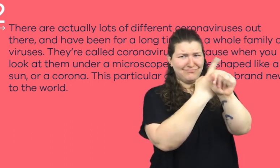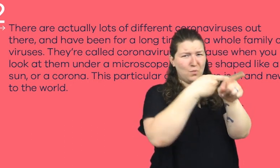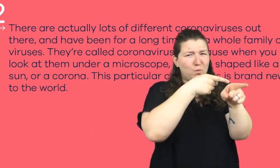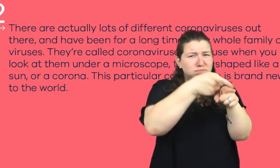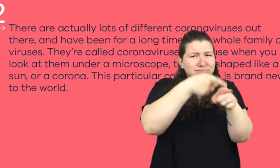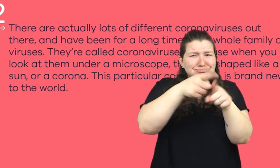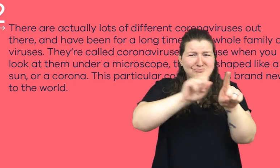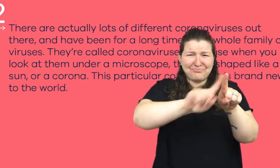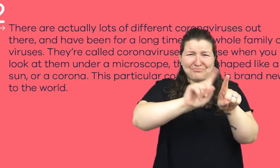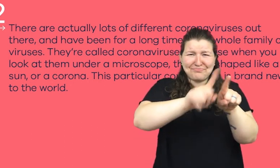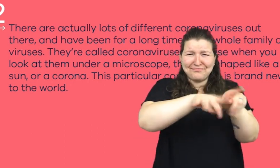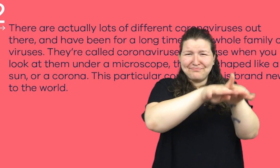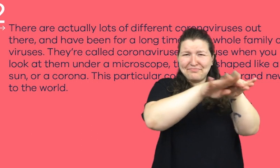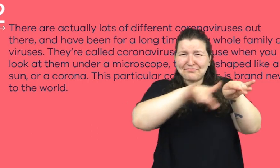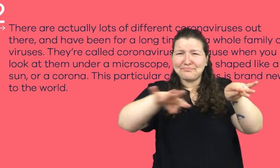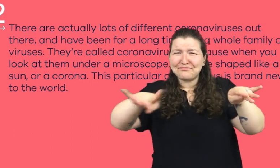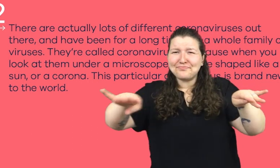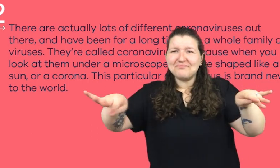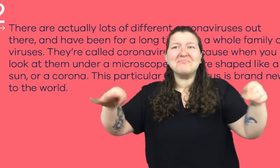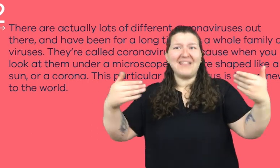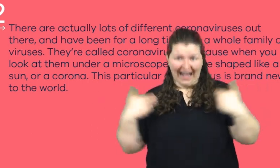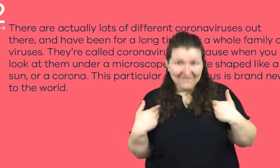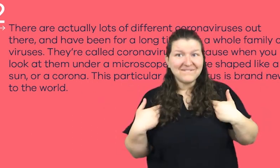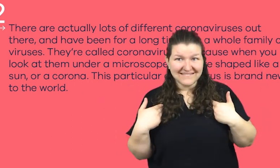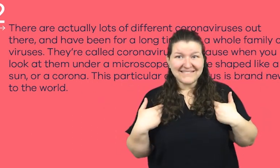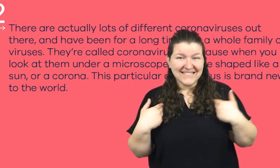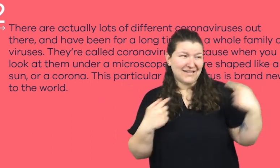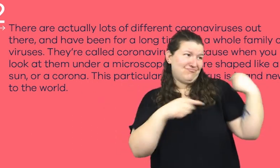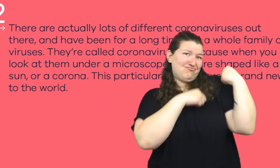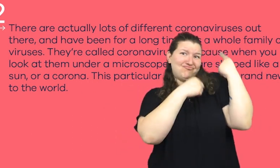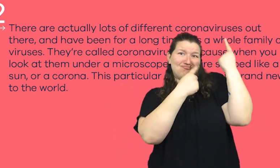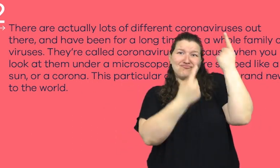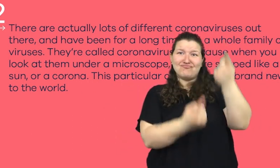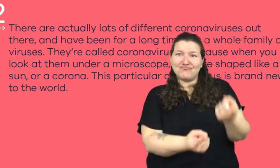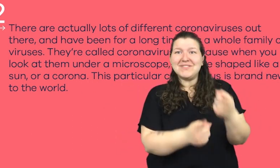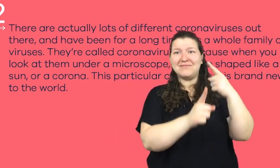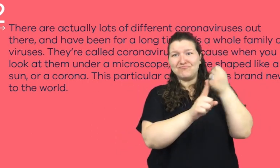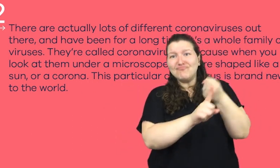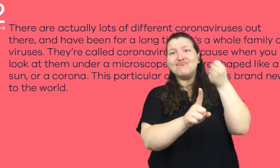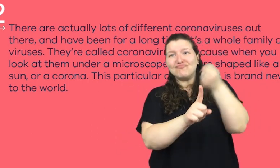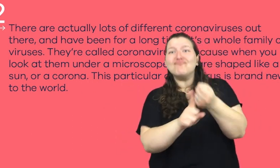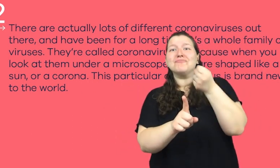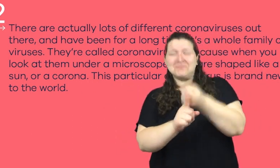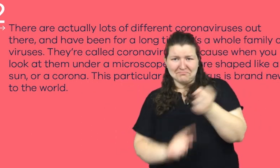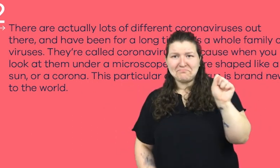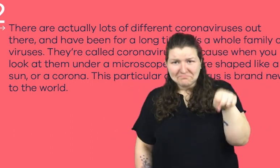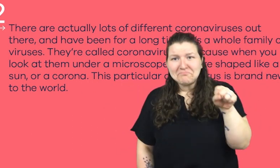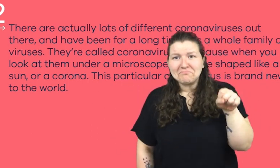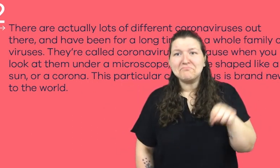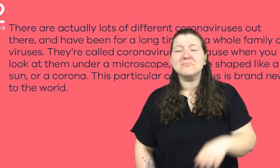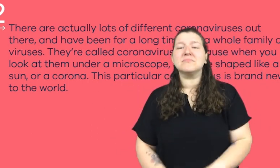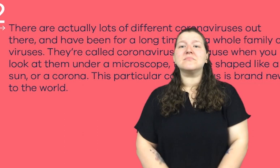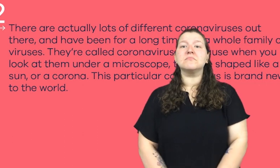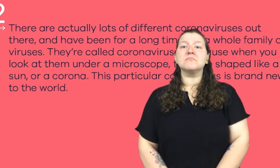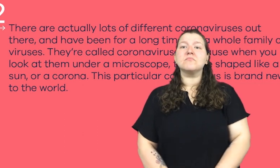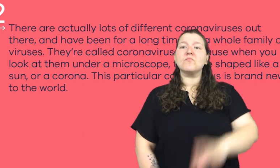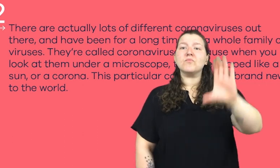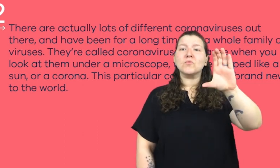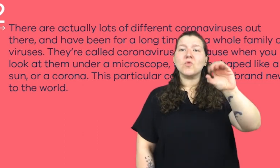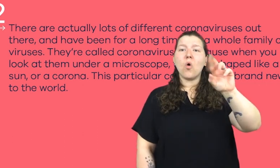There are actually lots of different coronaviruses out there, and have been for a long time